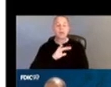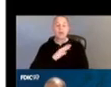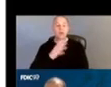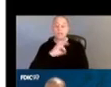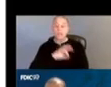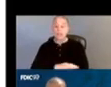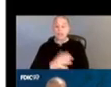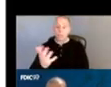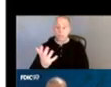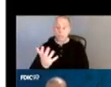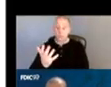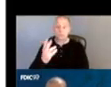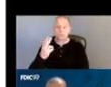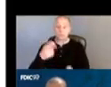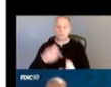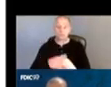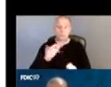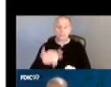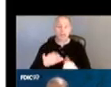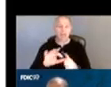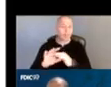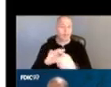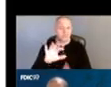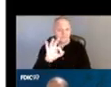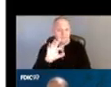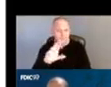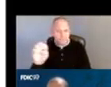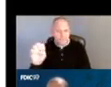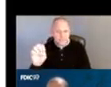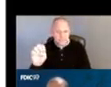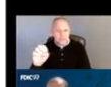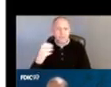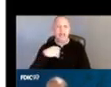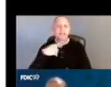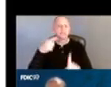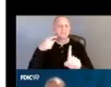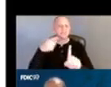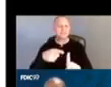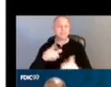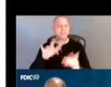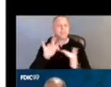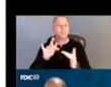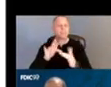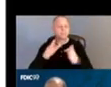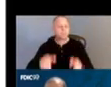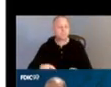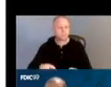You'll have a designated FDIC point of contact. You'll have an option to be listed on the